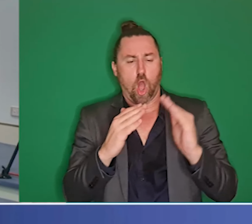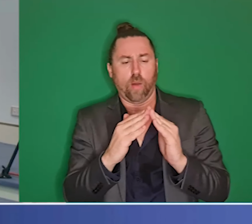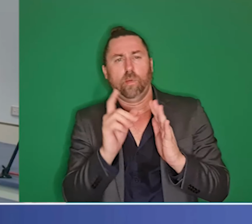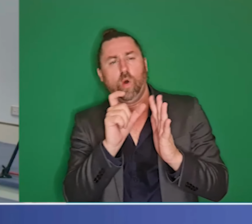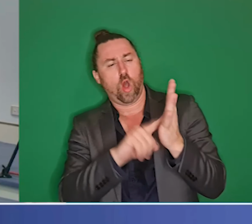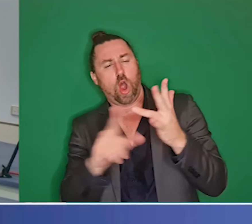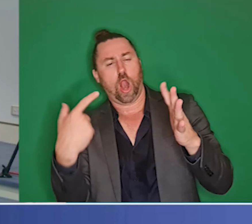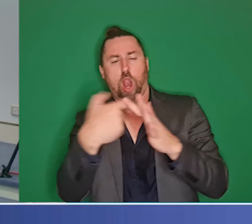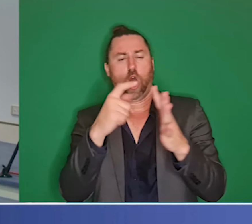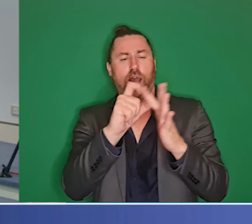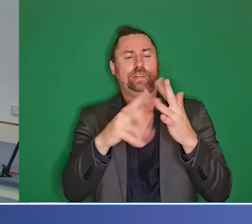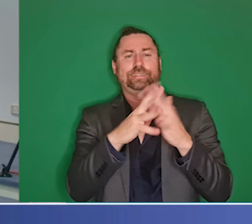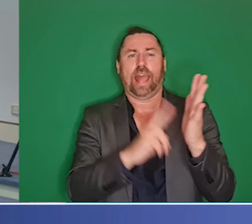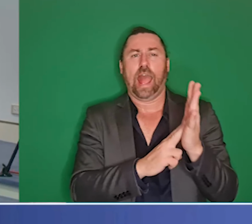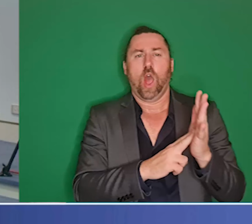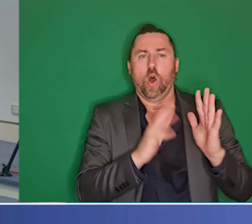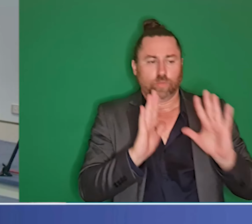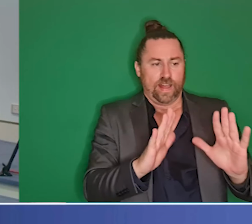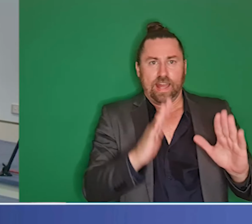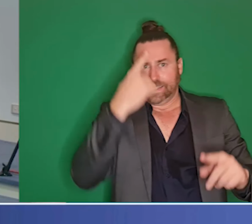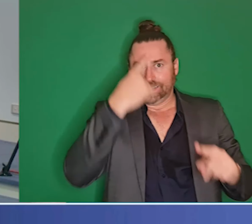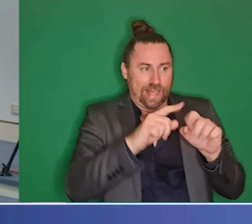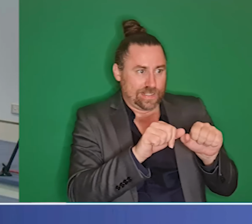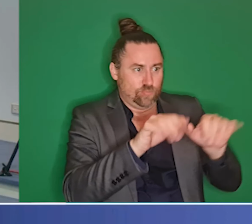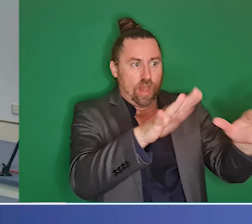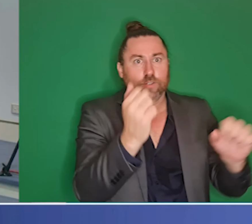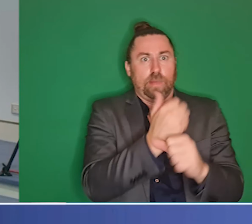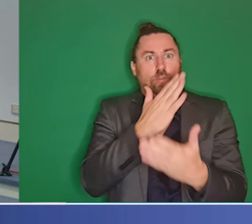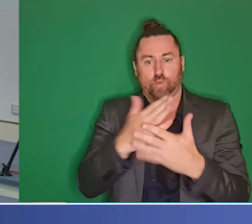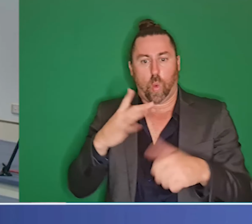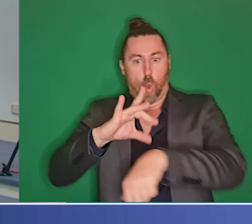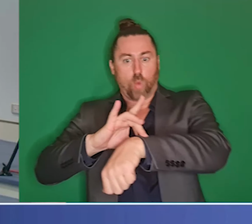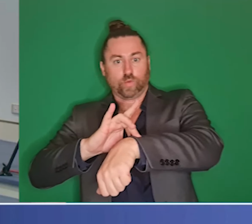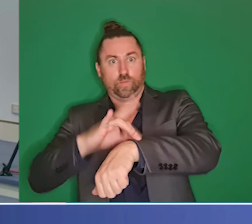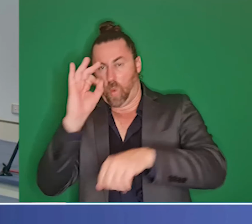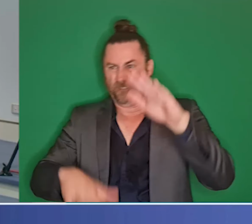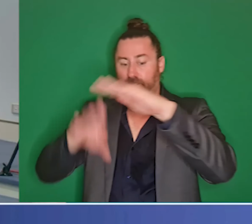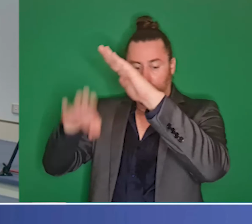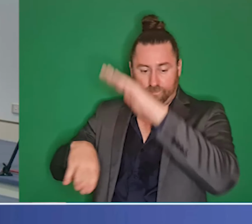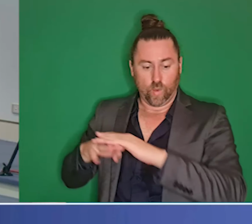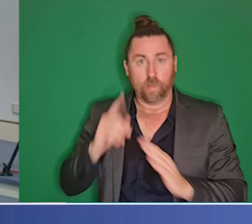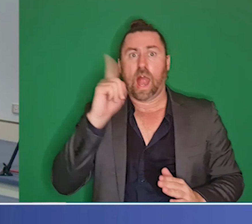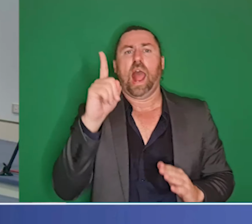so we don't overwhelm our hospital systems and see spike in death rate. We are now at a Code Brown in Victoria.